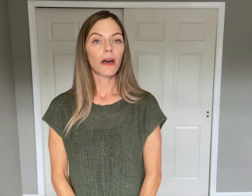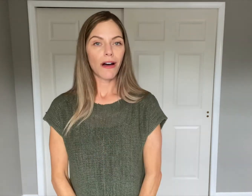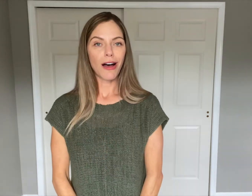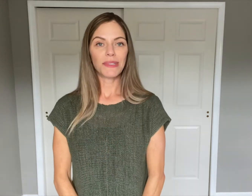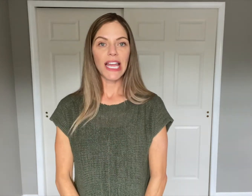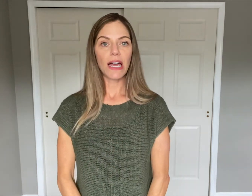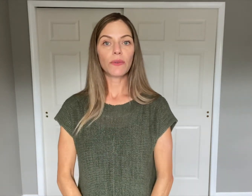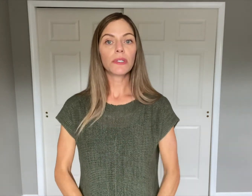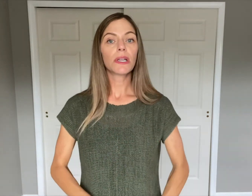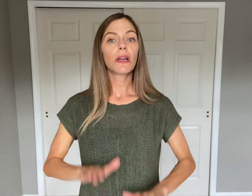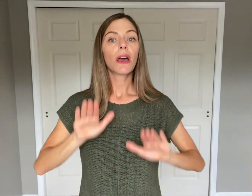CALM DOWN